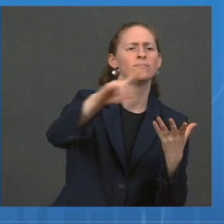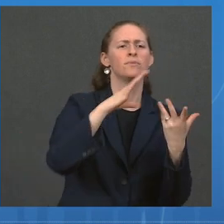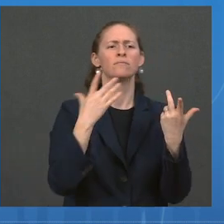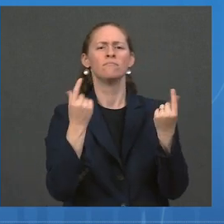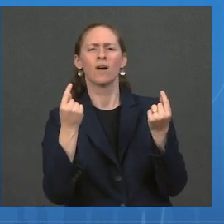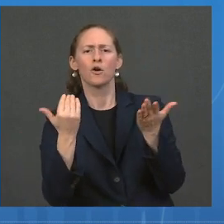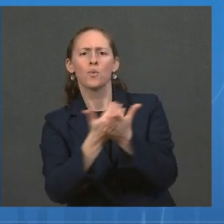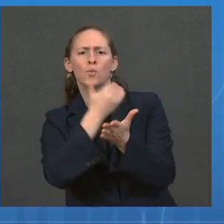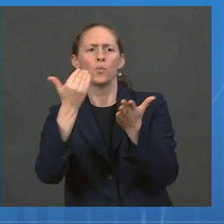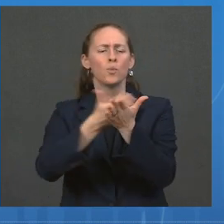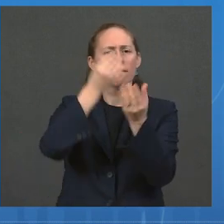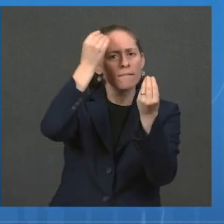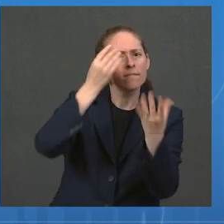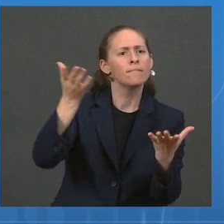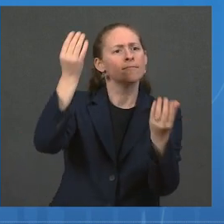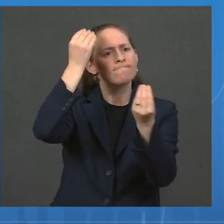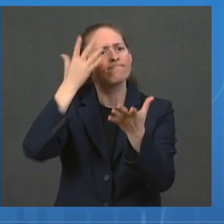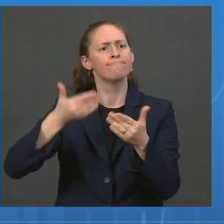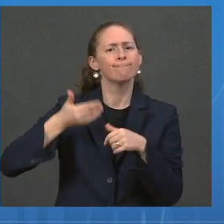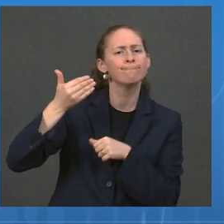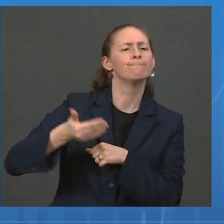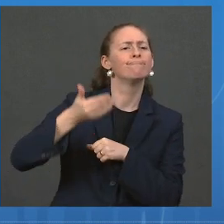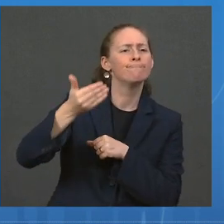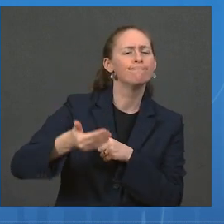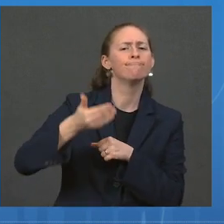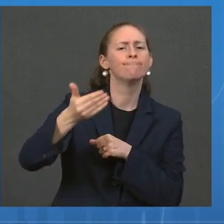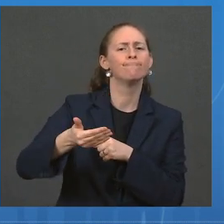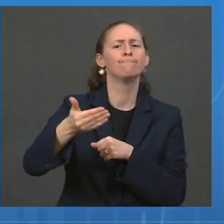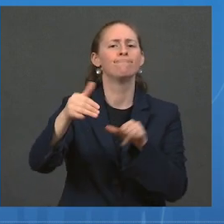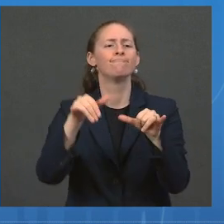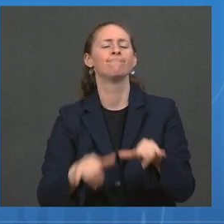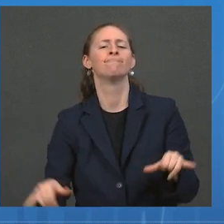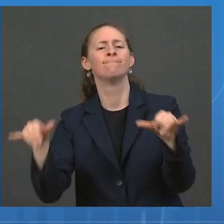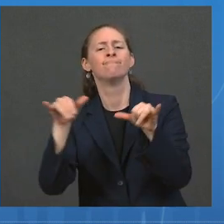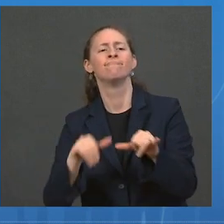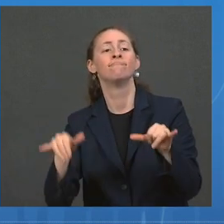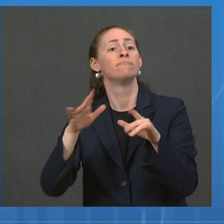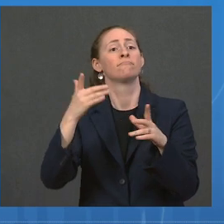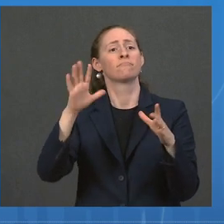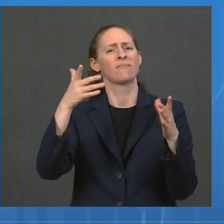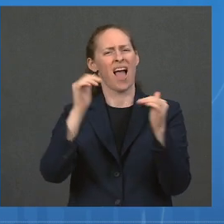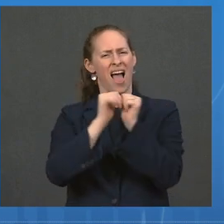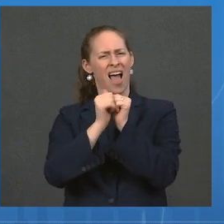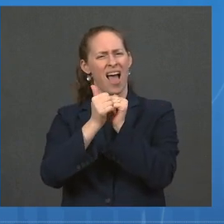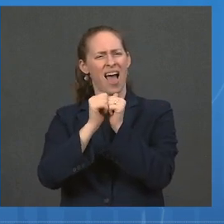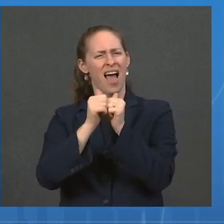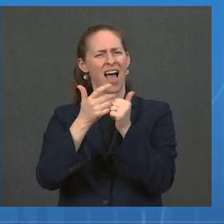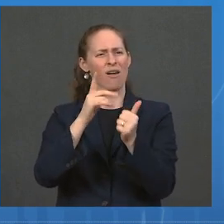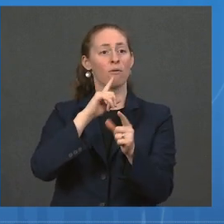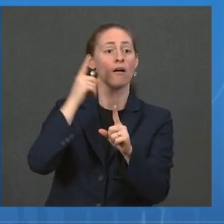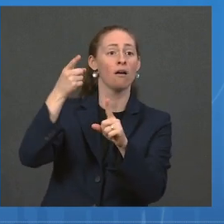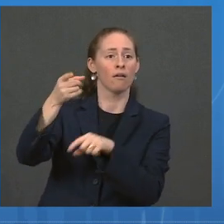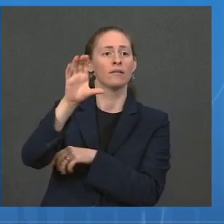information, and science. A critical way we do this is through CDC's COVID Data Tracker,